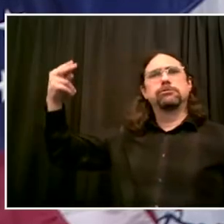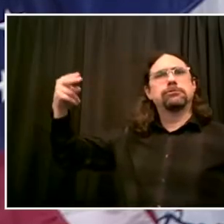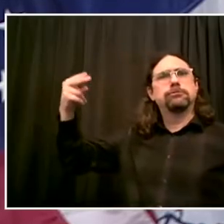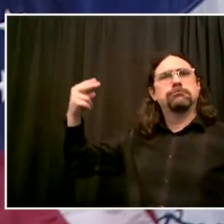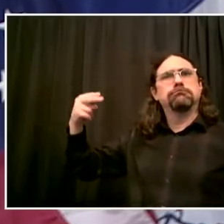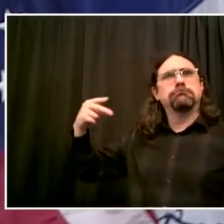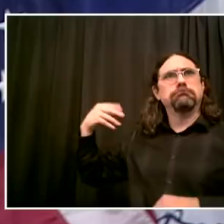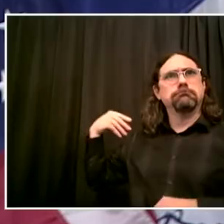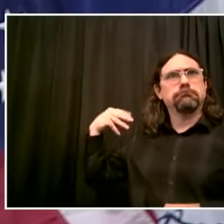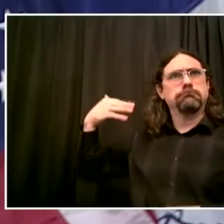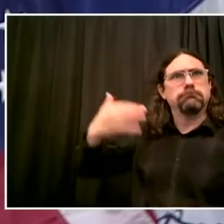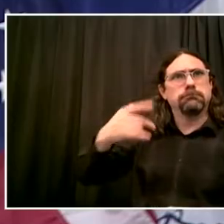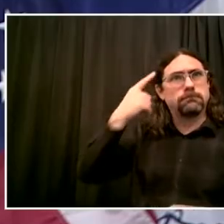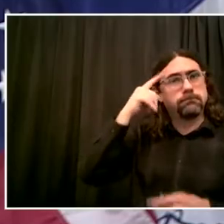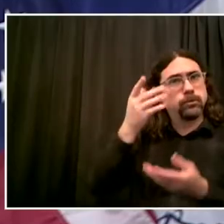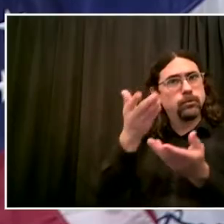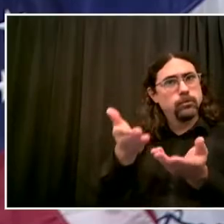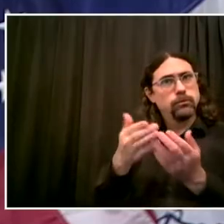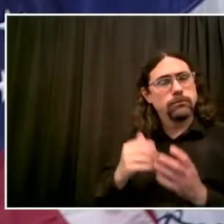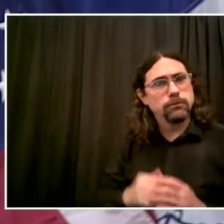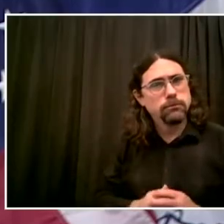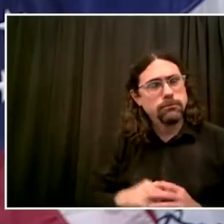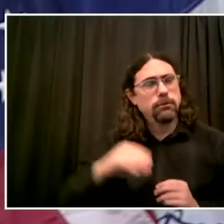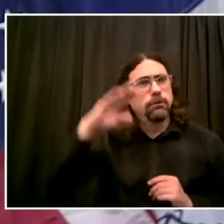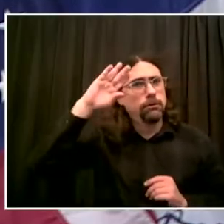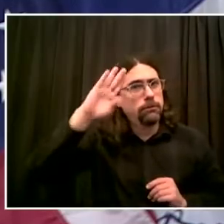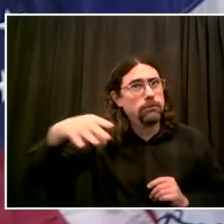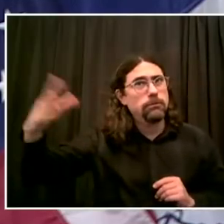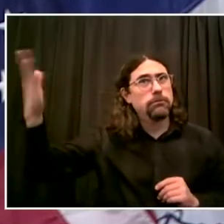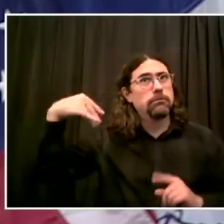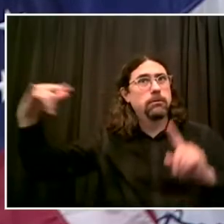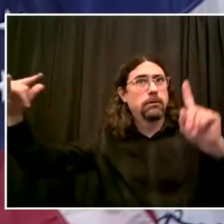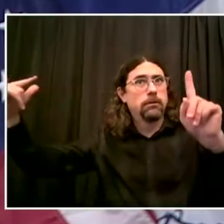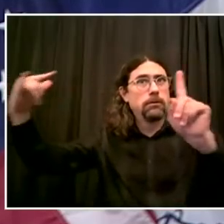IMMEDIATELY AFTER 9/11. THE LEGISLATURE